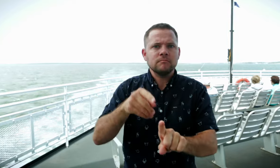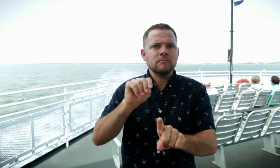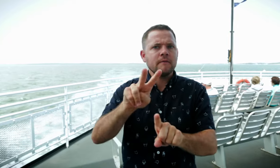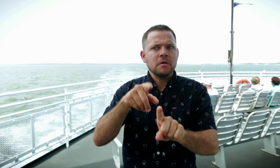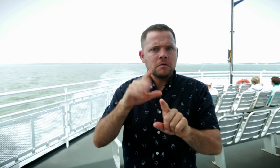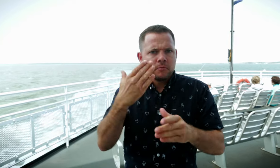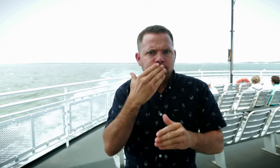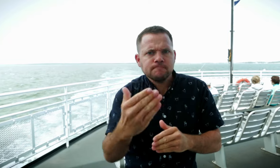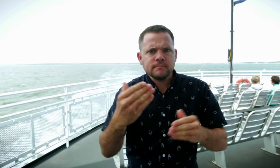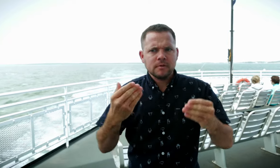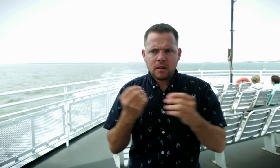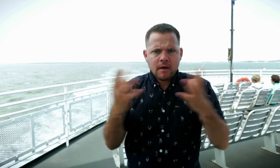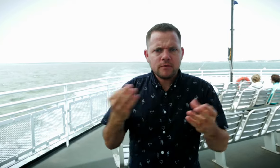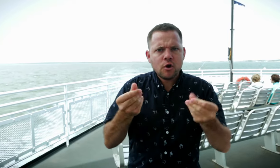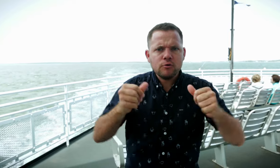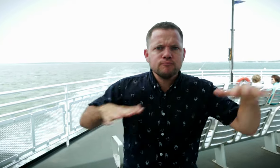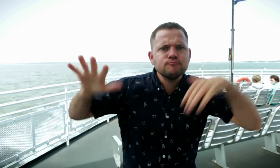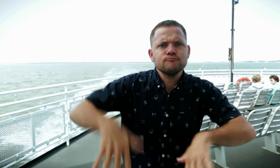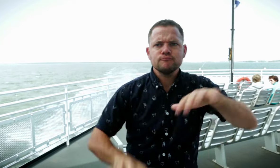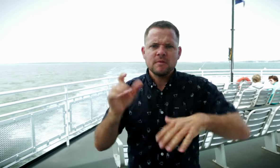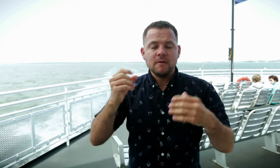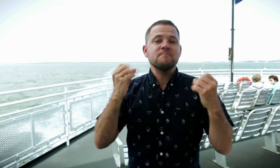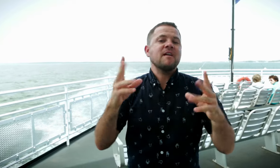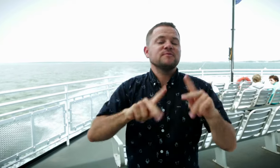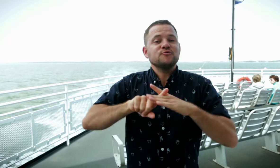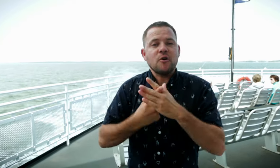Martha's Vineyard seemed fertile, so many settlers moved there.